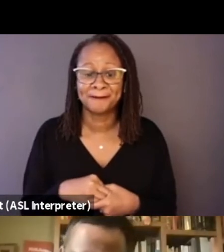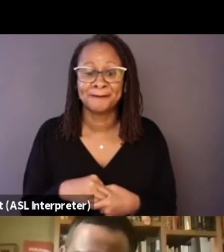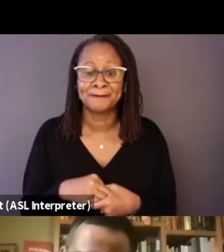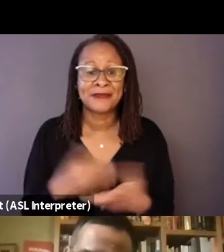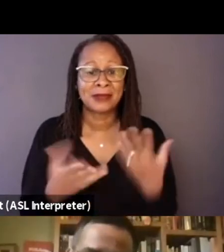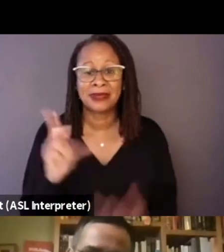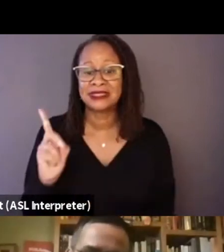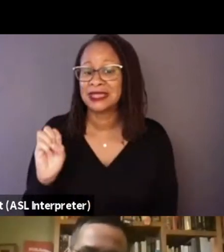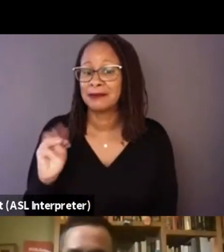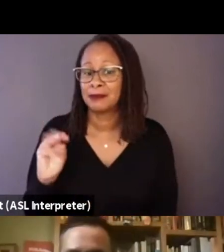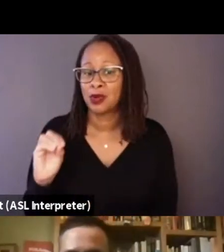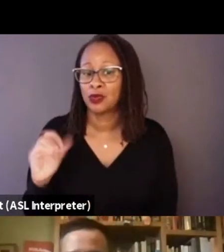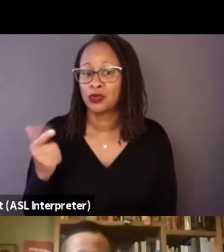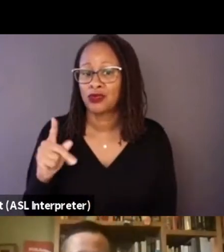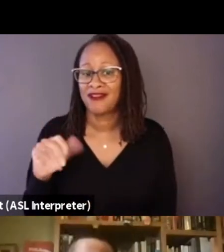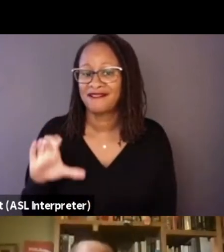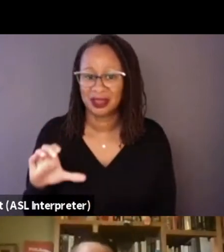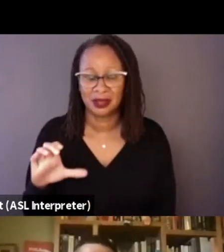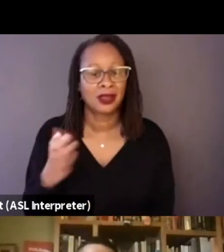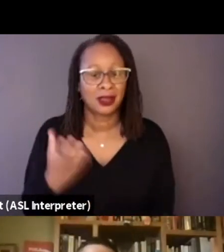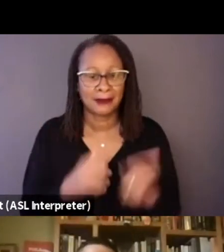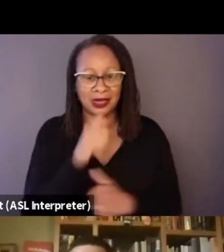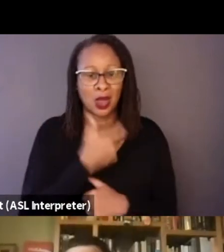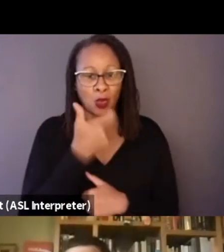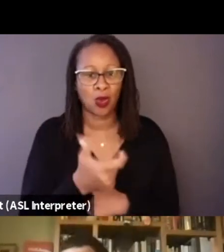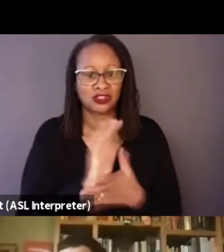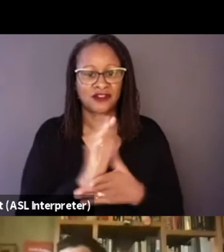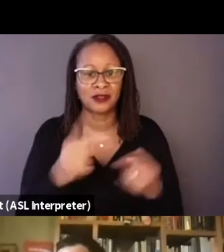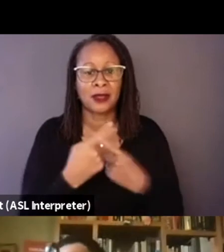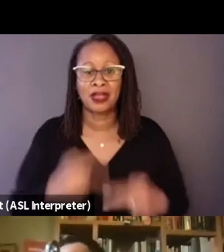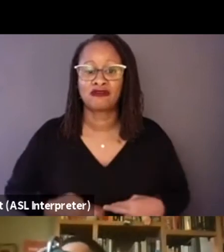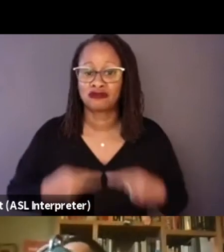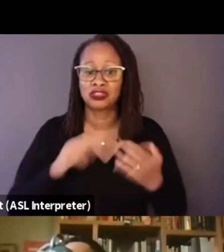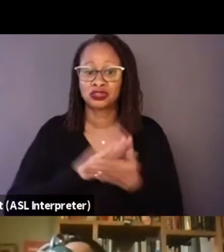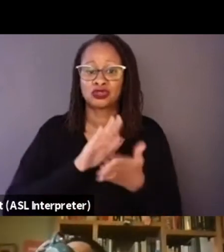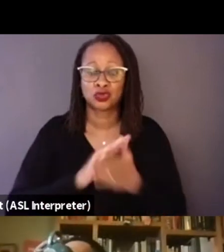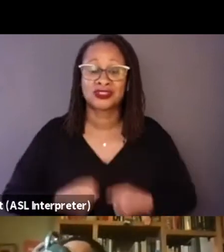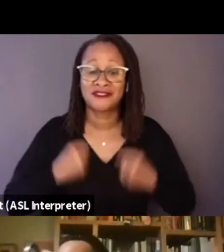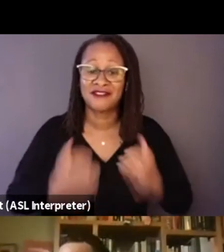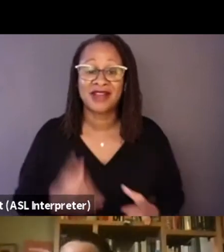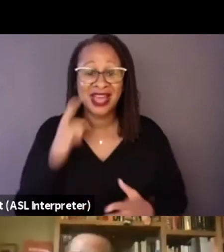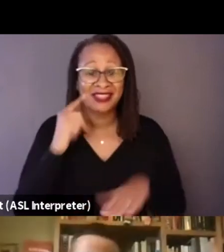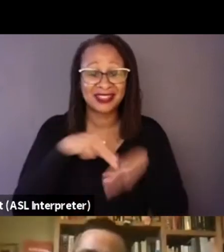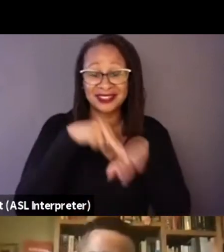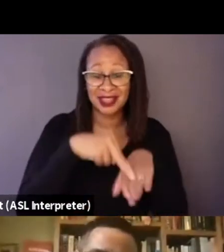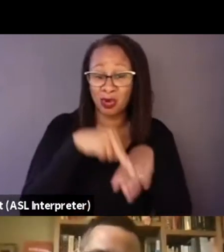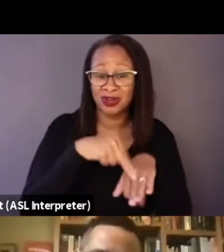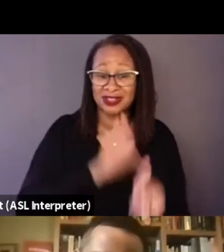that otherwise wouldn't have watched a film about Residential School survivors. As I said I think skateboarding is a way